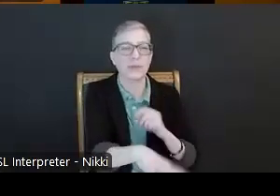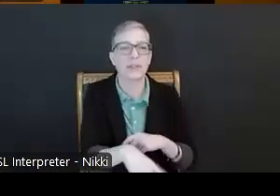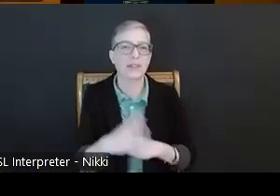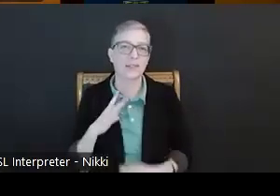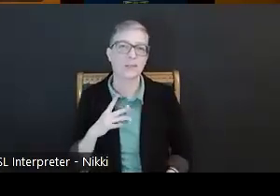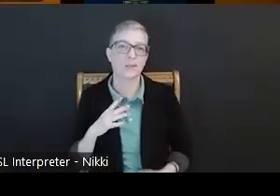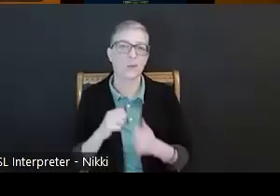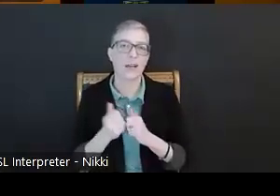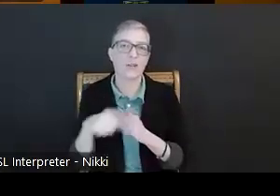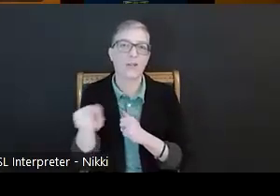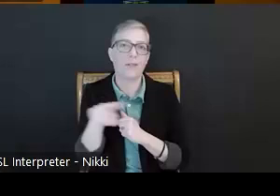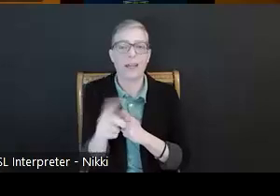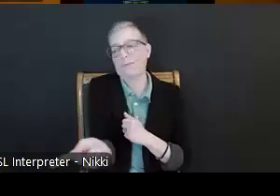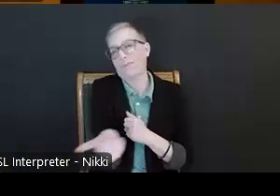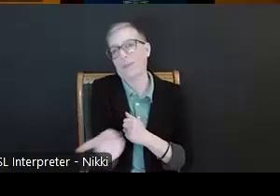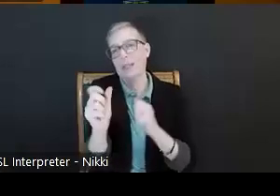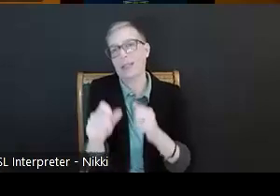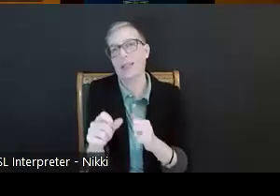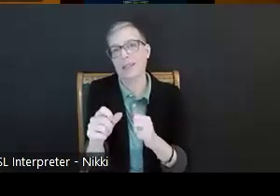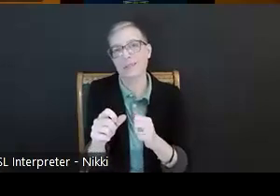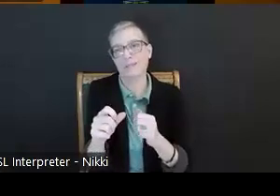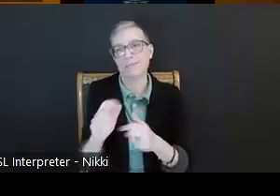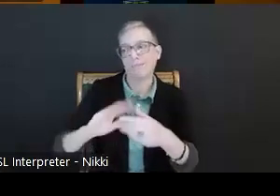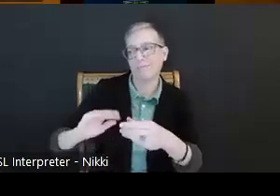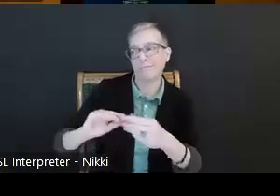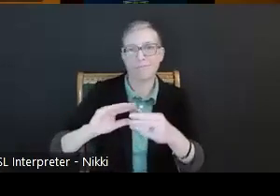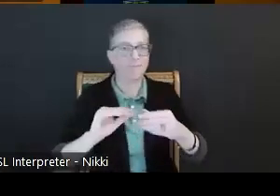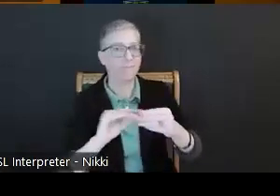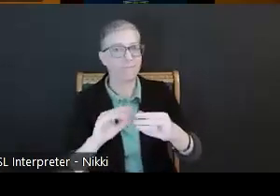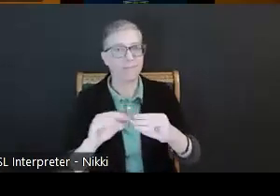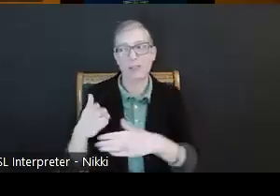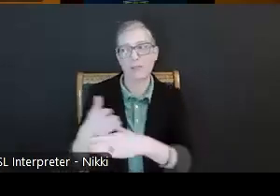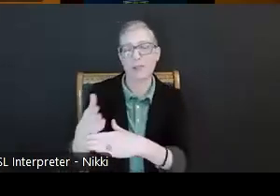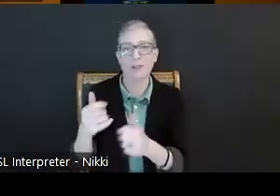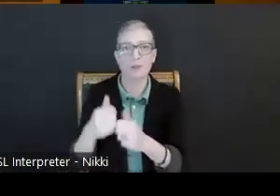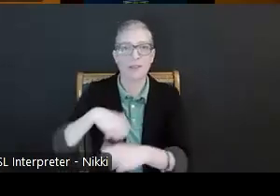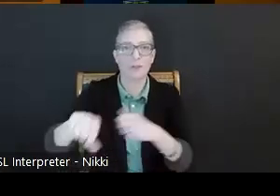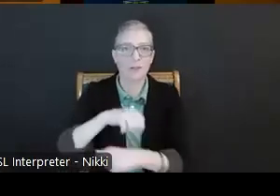on the spot to share perceptions of one another and then more specifically within each SE session